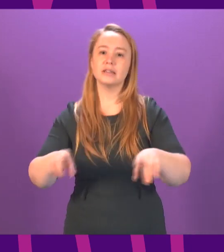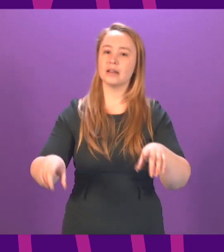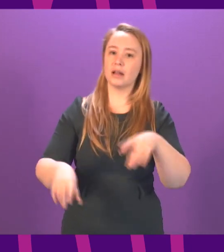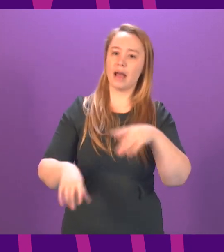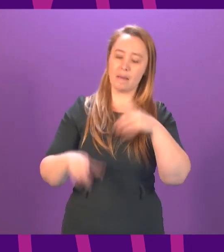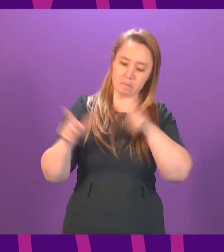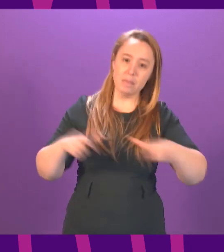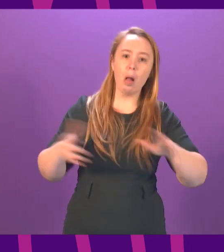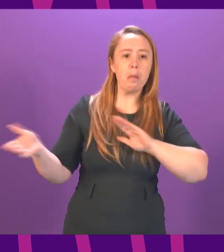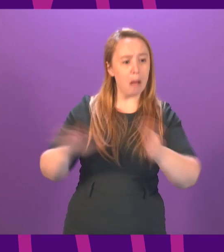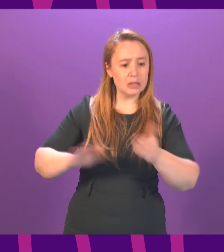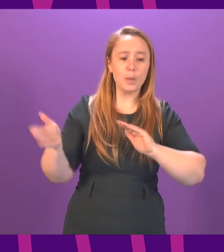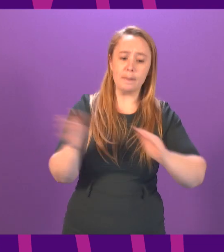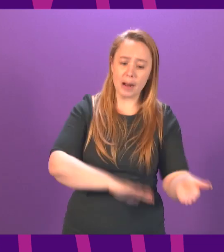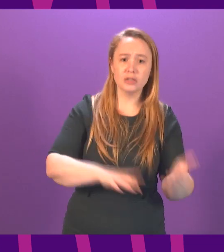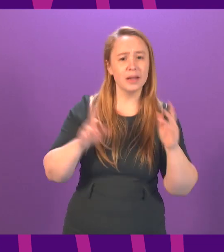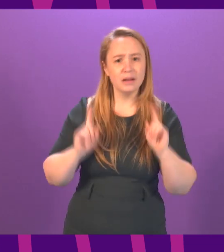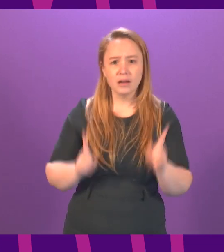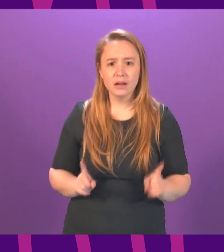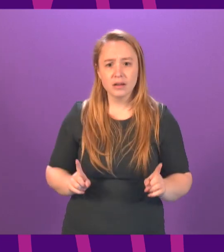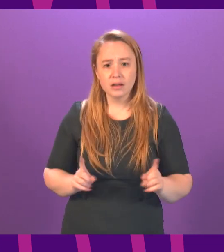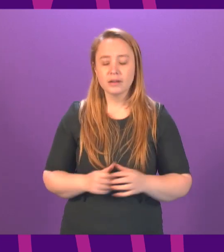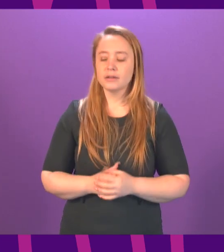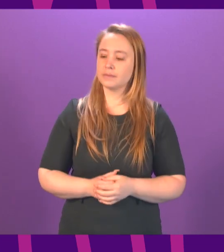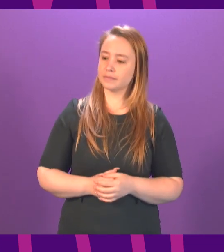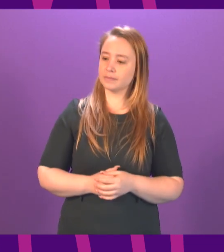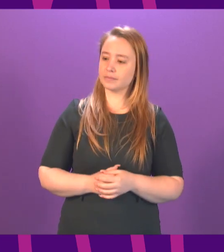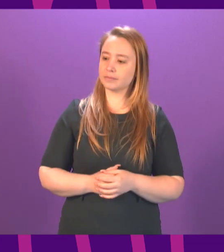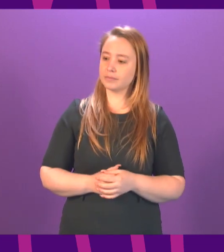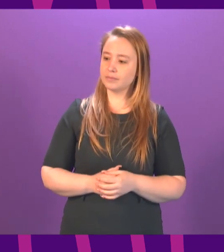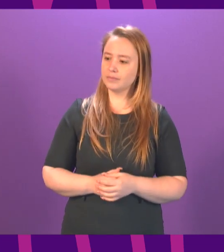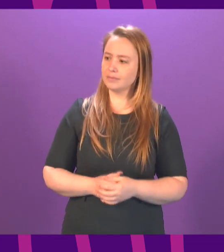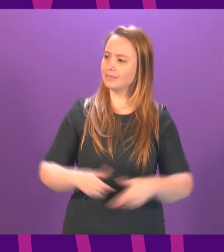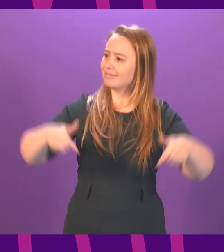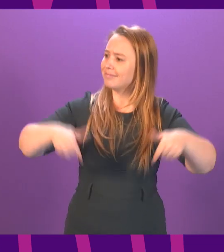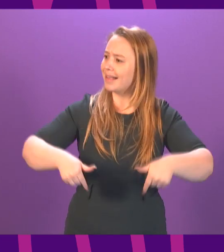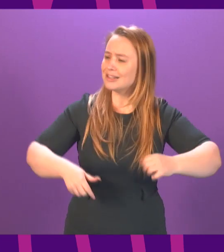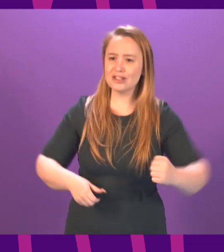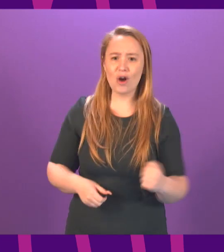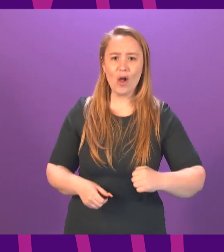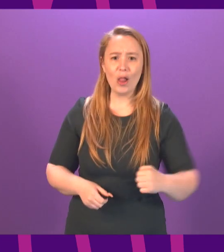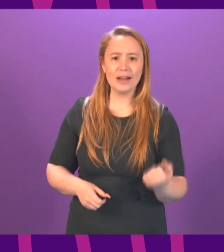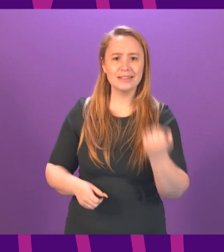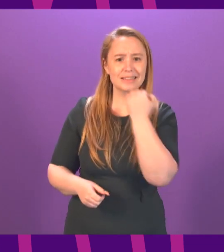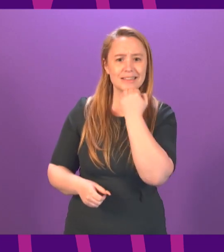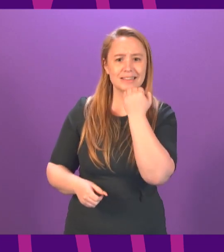The First Minister: Listening to Jackie Baillie, people would not think that in Scotland we actually have the lowest levels of Covid in the whole of the UK—but